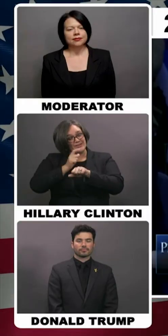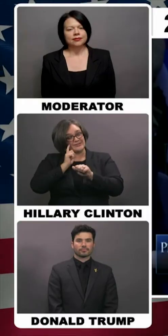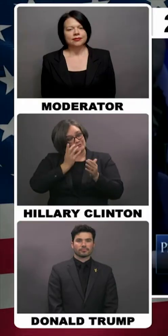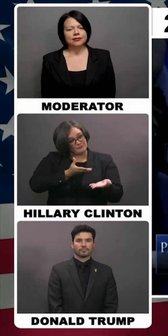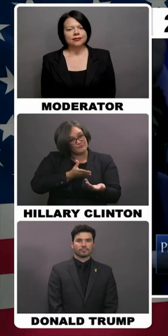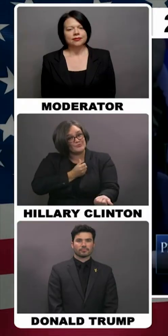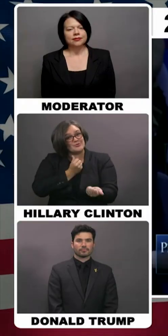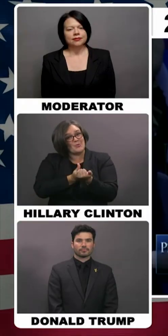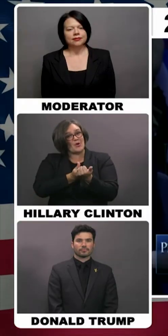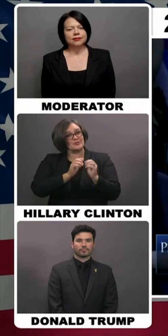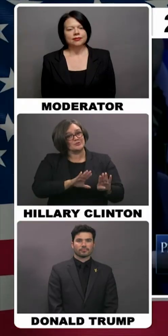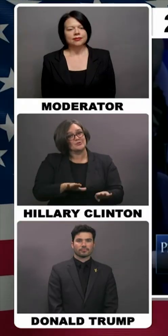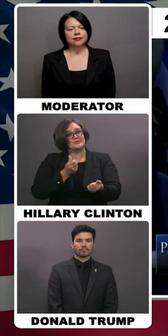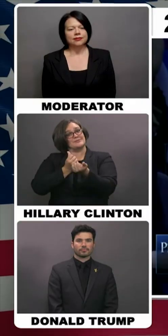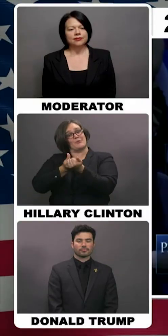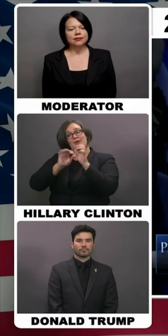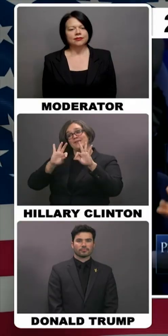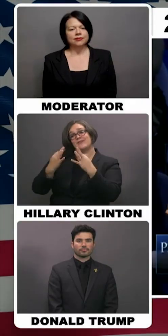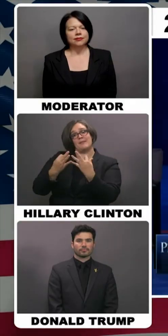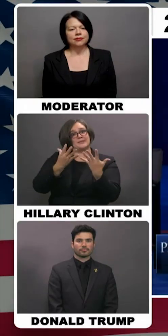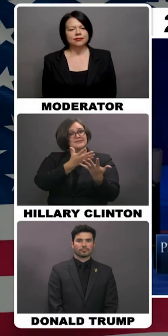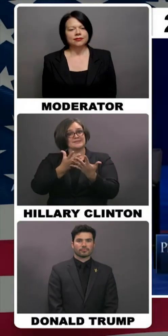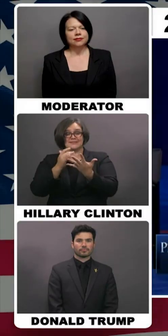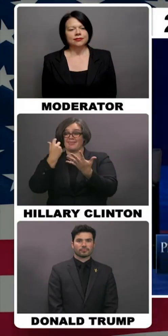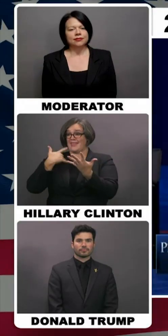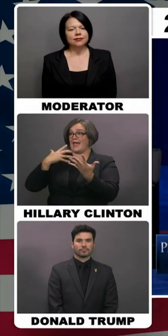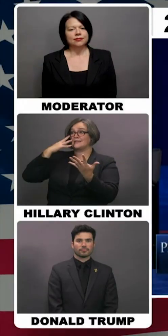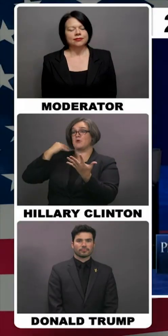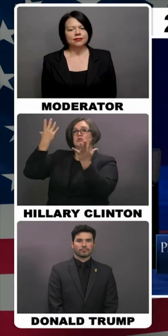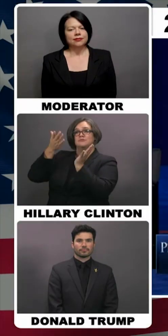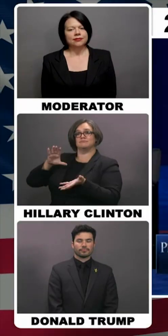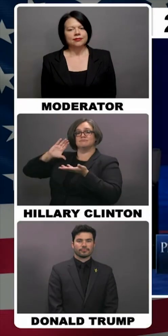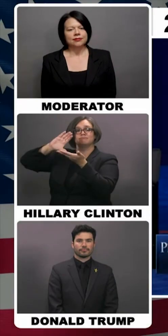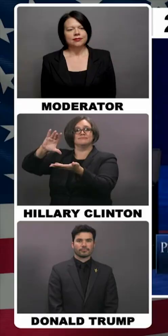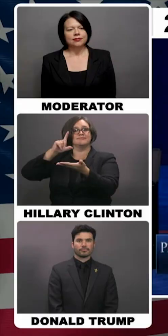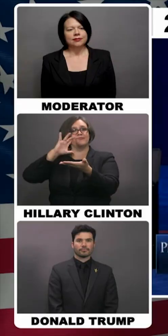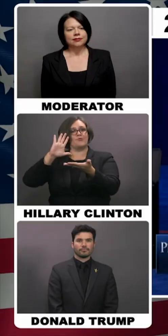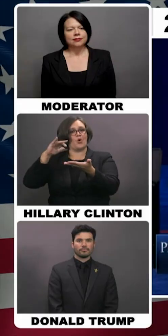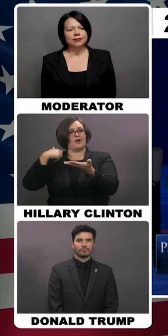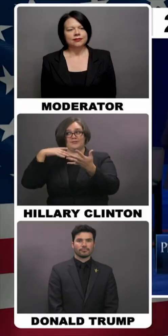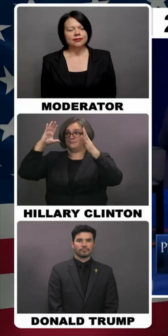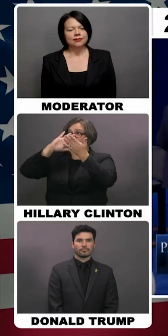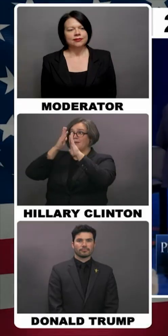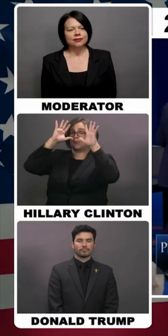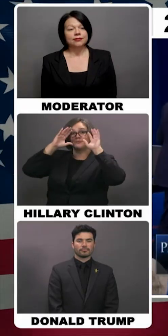And I wanna take all that experience, uh, to the White House and do that every single day, Mr. Trump.